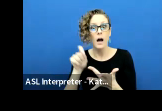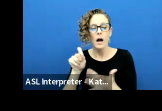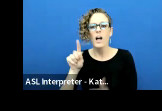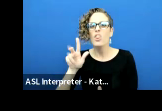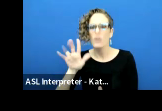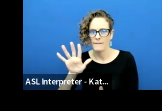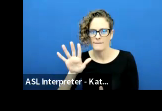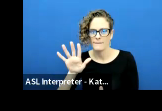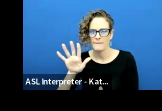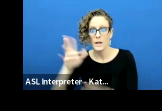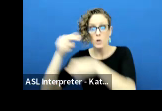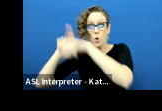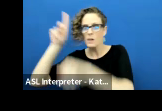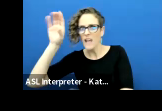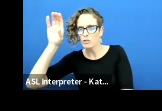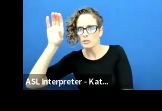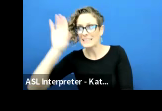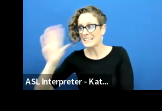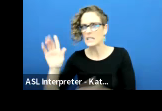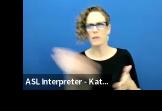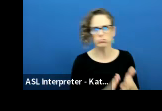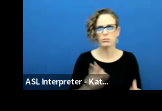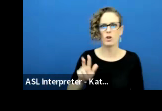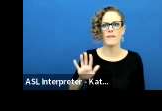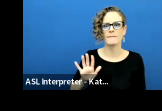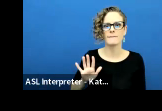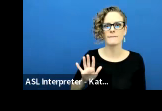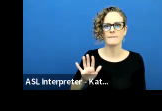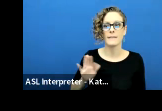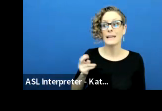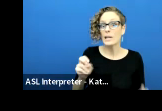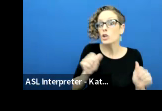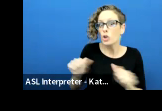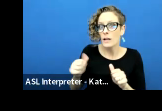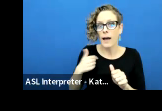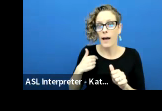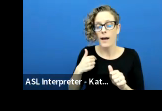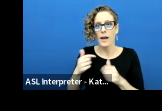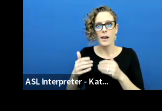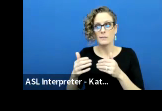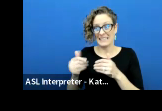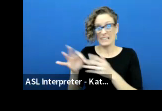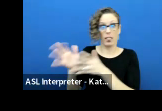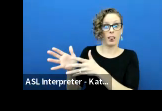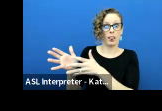don't know so he would have ended up in a a diabetic coma if his wife hadn't been there